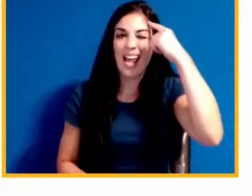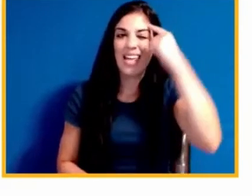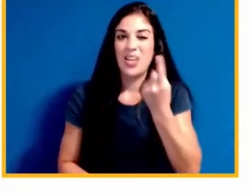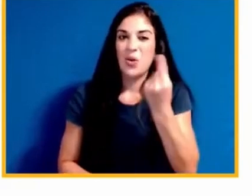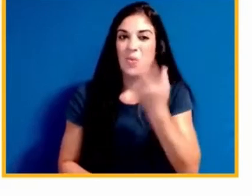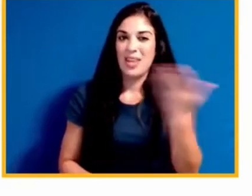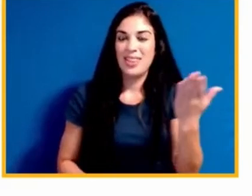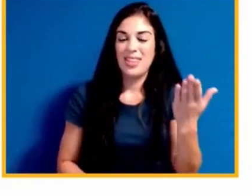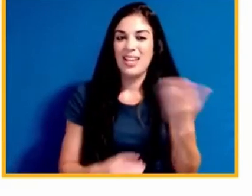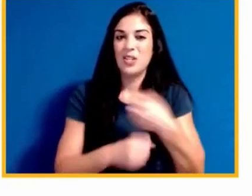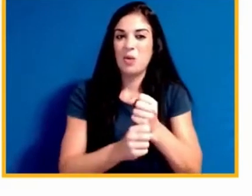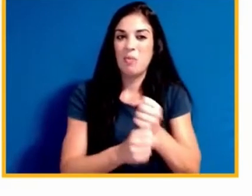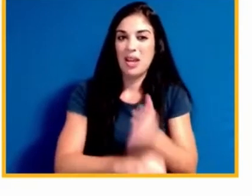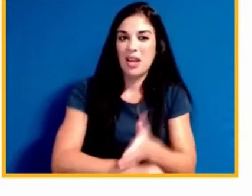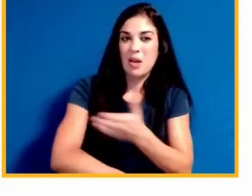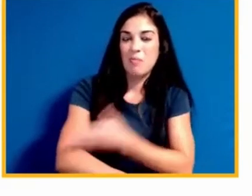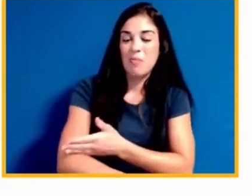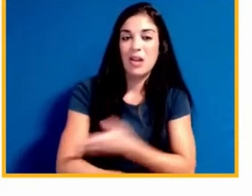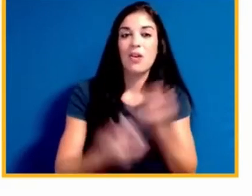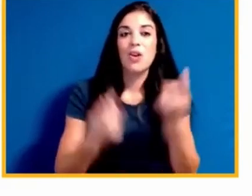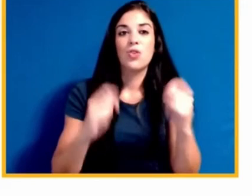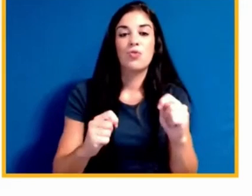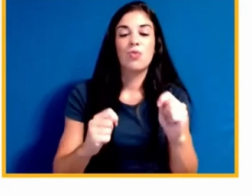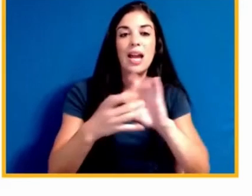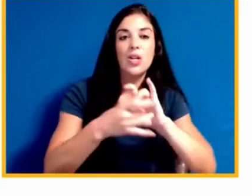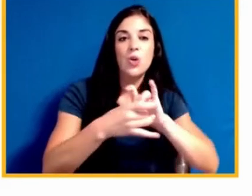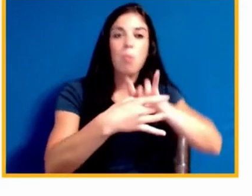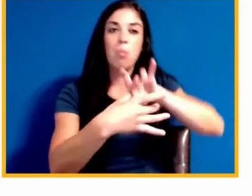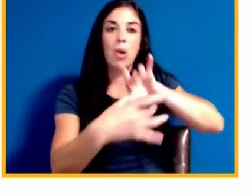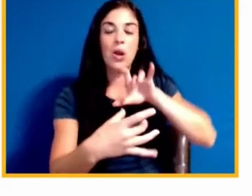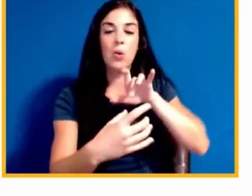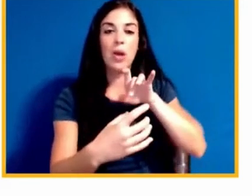kind of really elevate it is to try and break away from the need to be straight up in front of